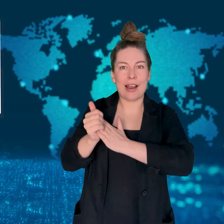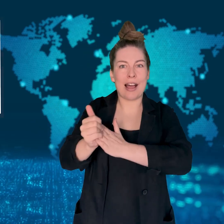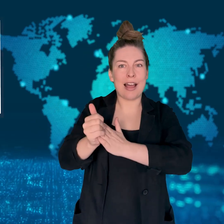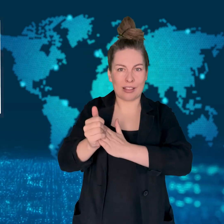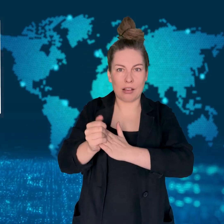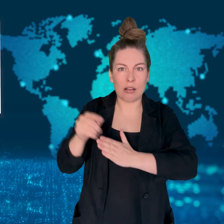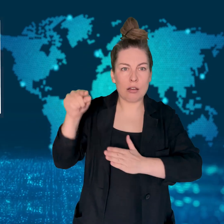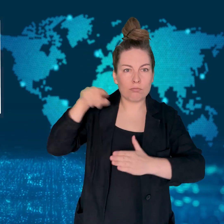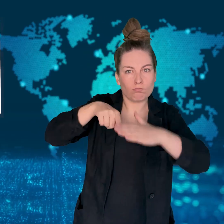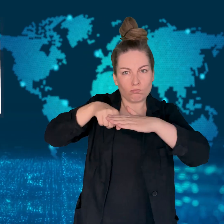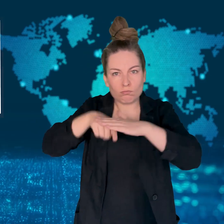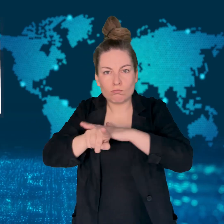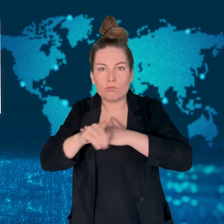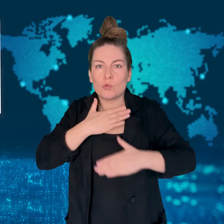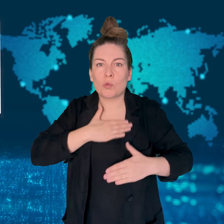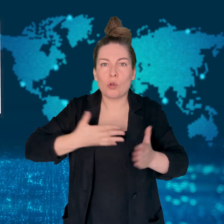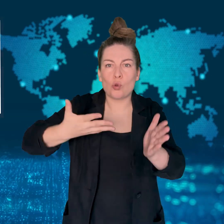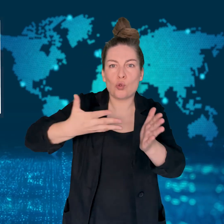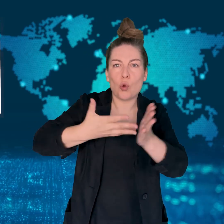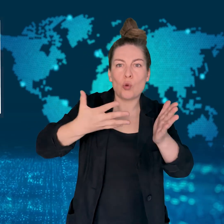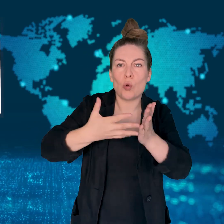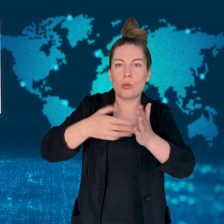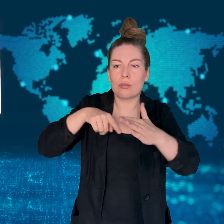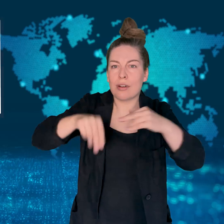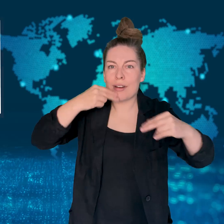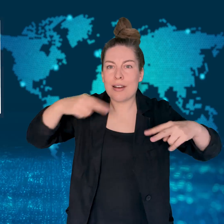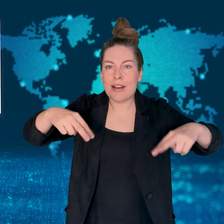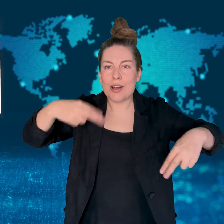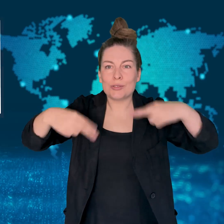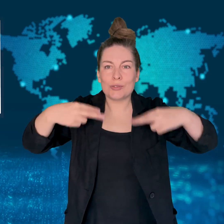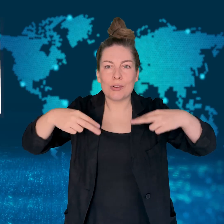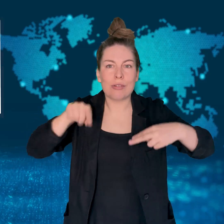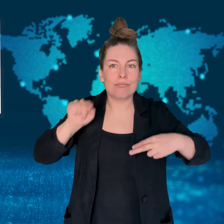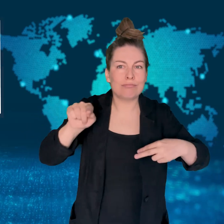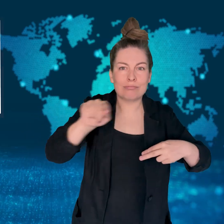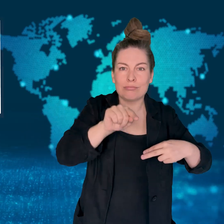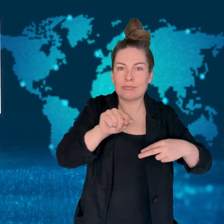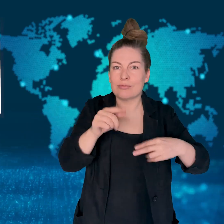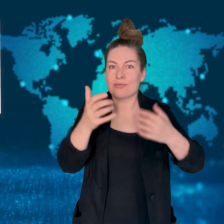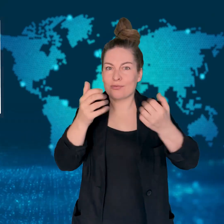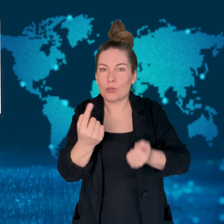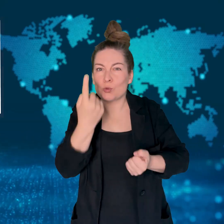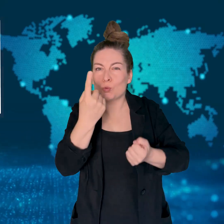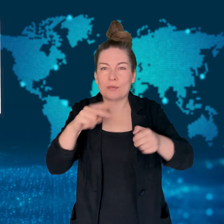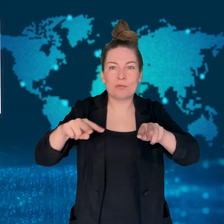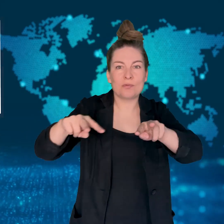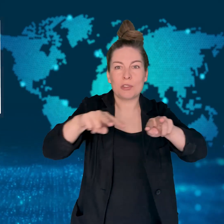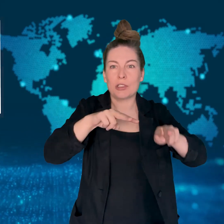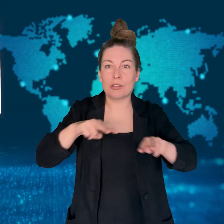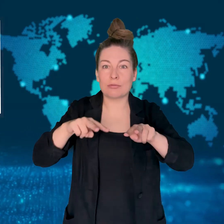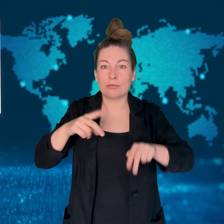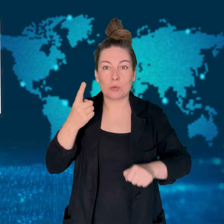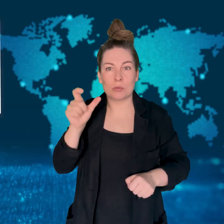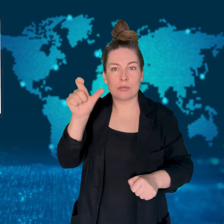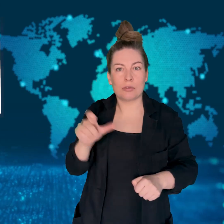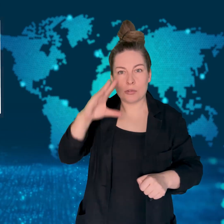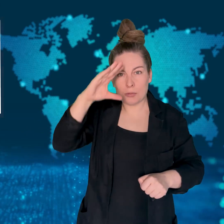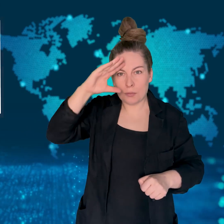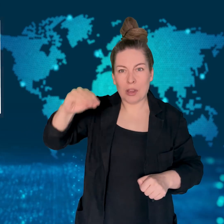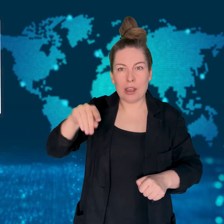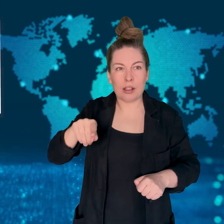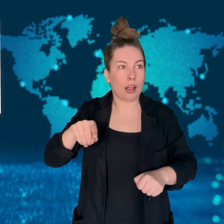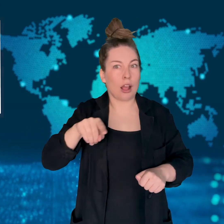There have been numerous videos and pictures online showing